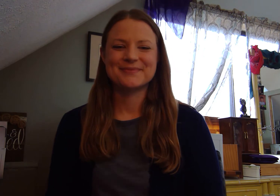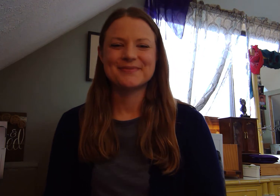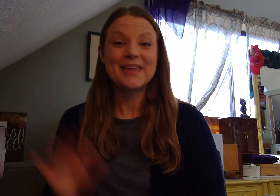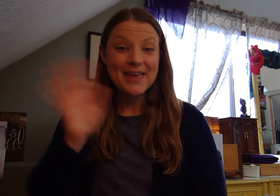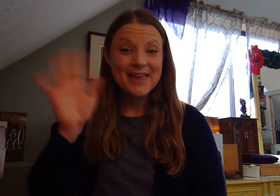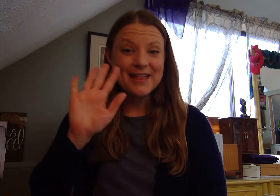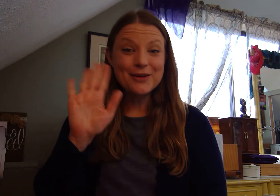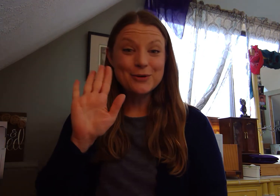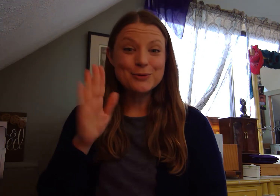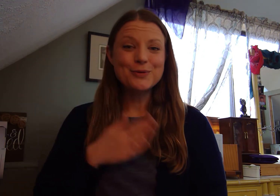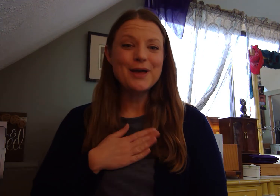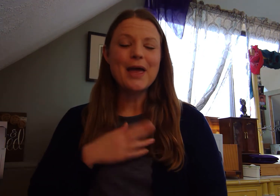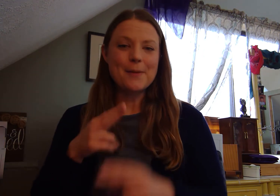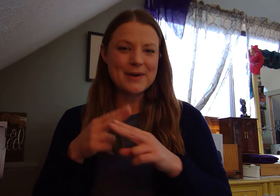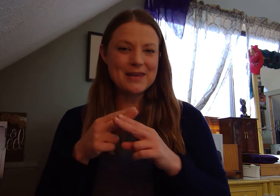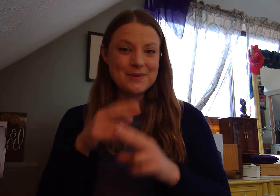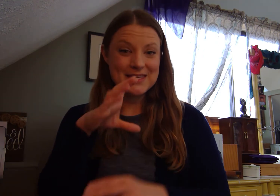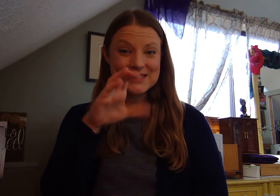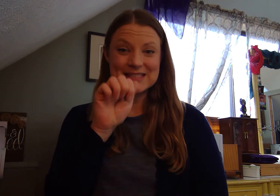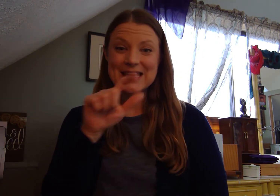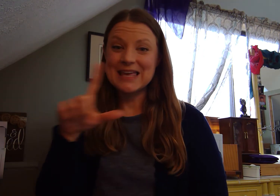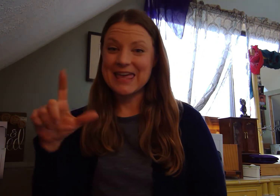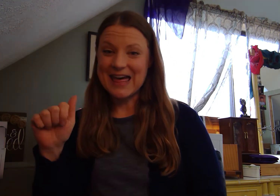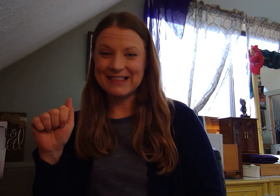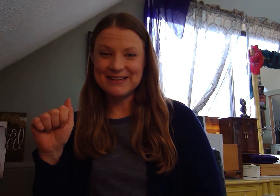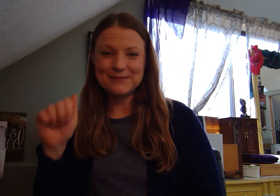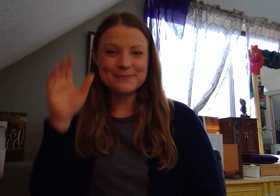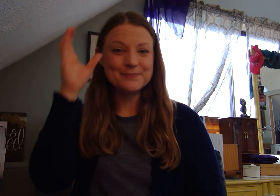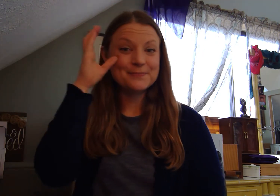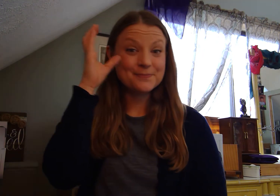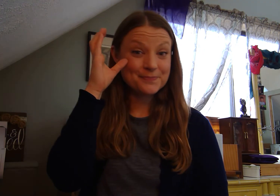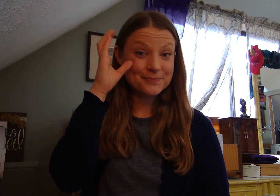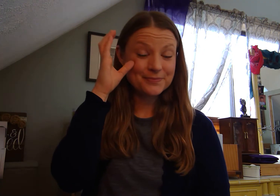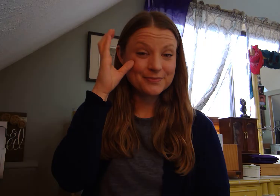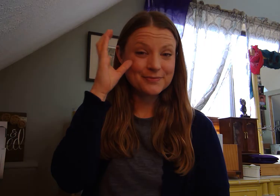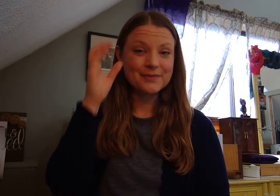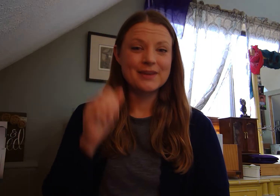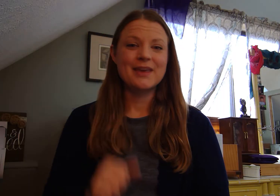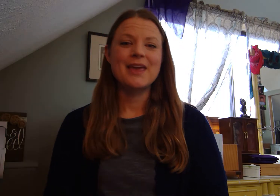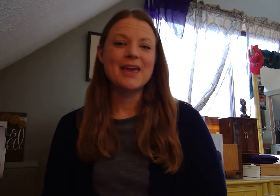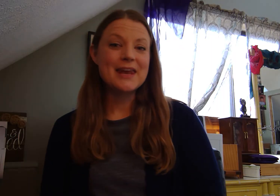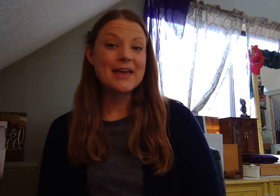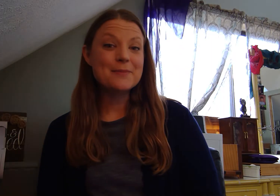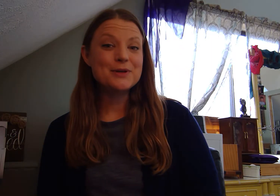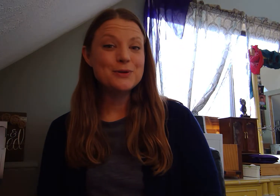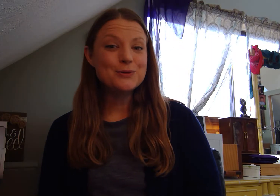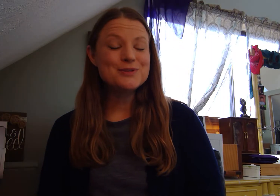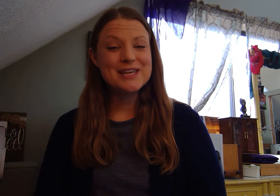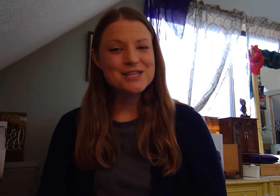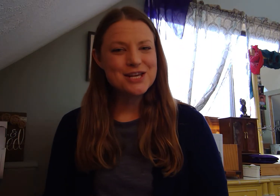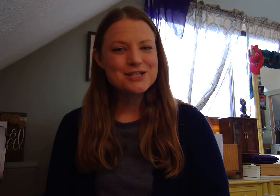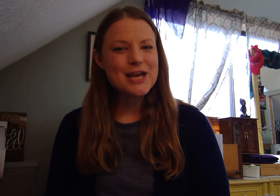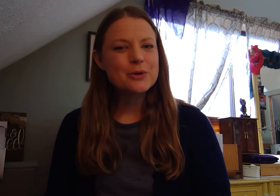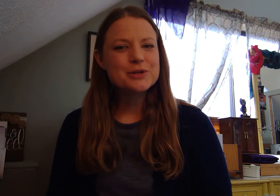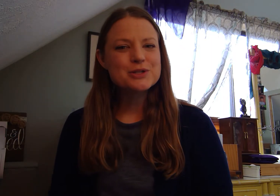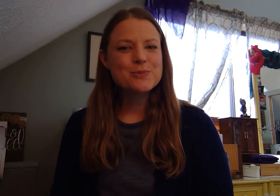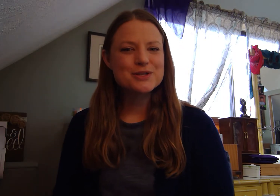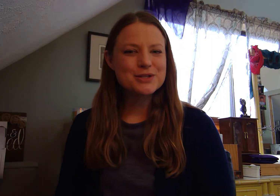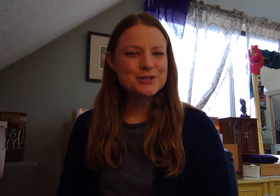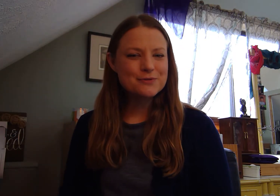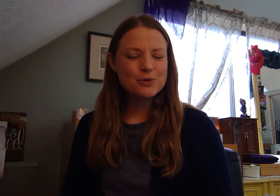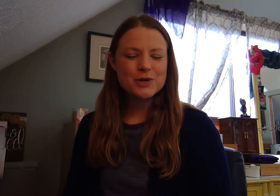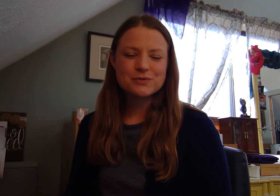Hello my name is Calla and I am a new DHH Outreach Specialist for the West